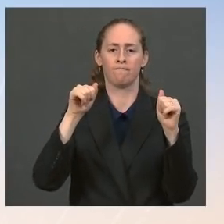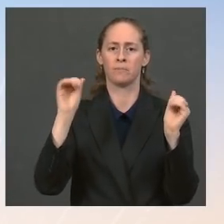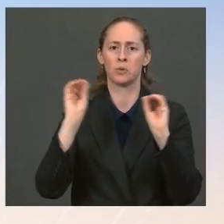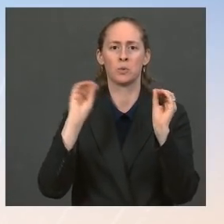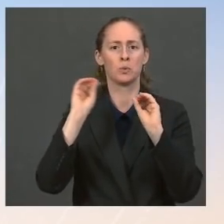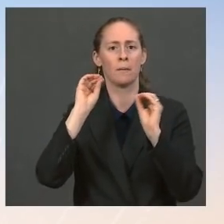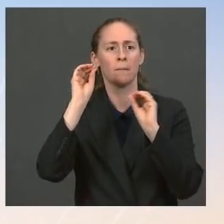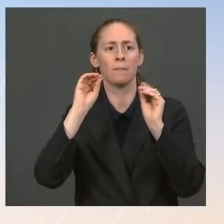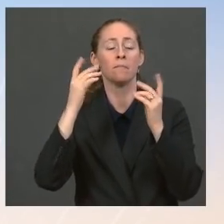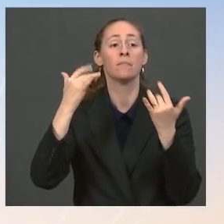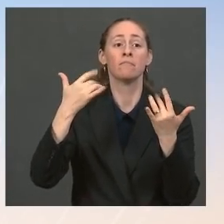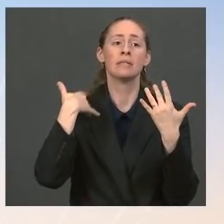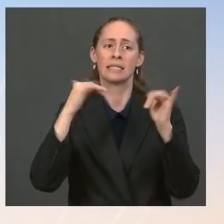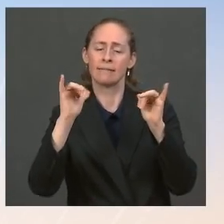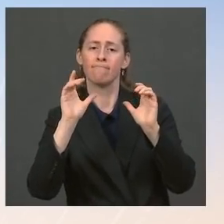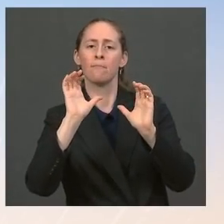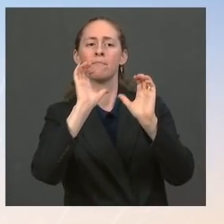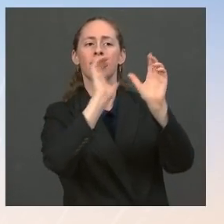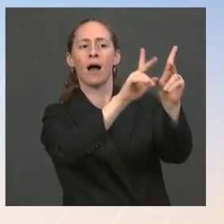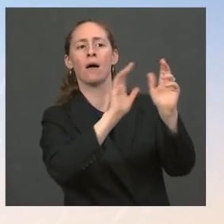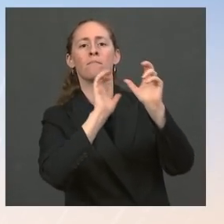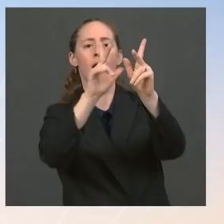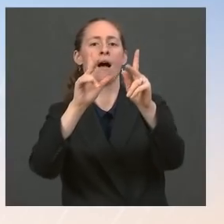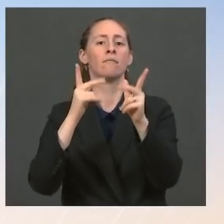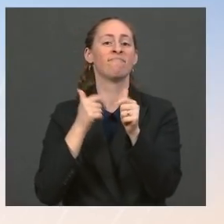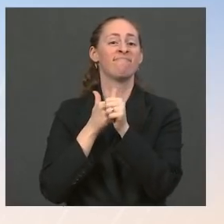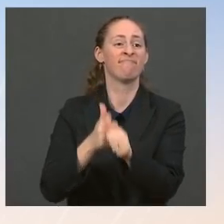under the CDC's Title 42 authority.